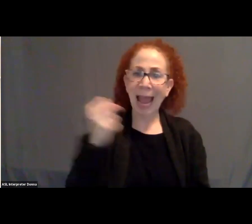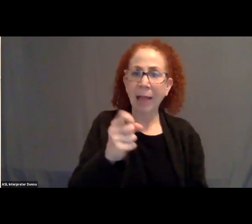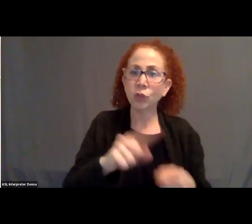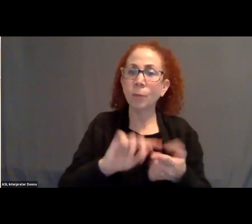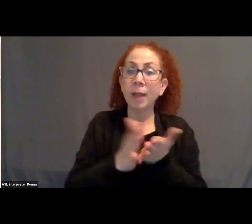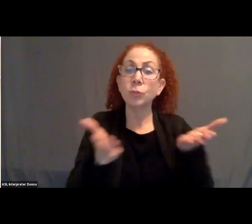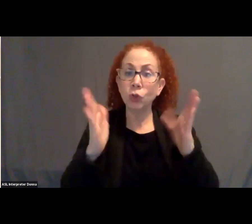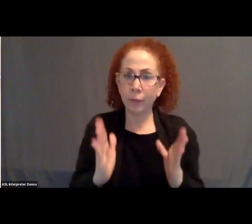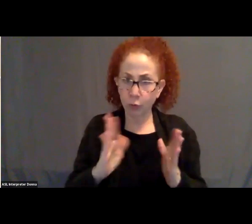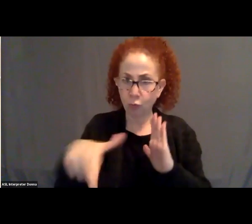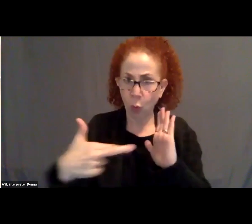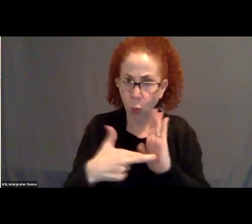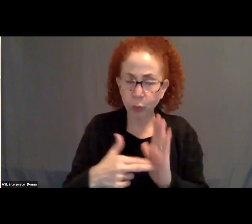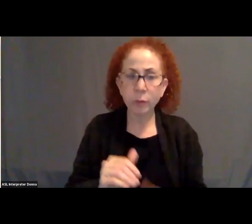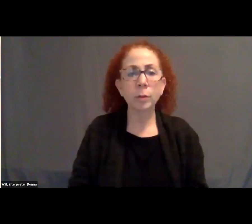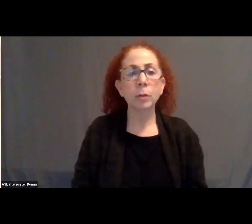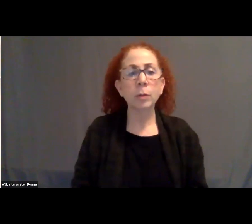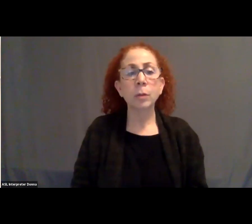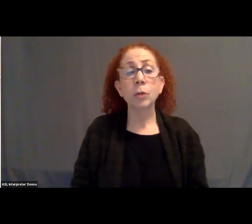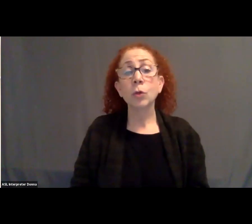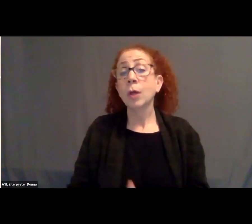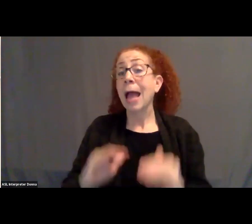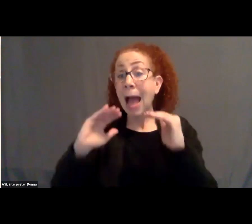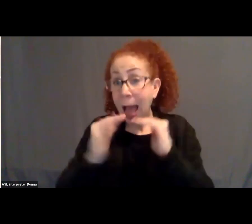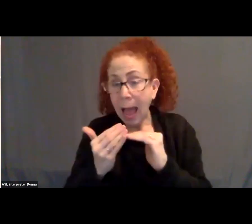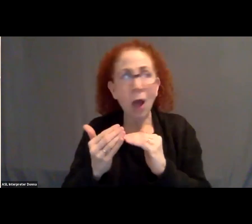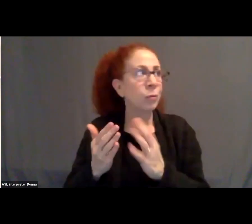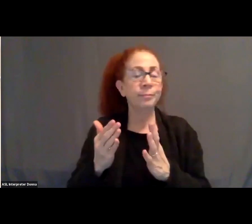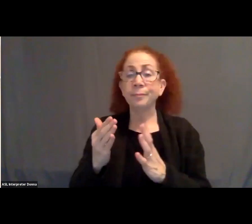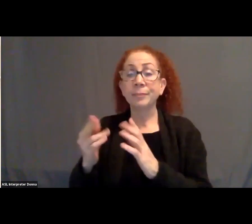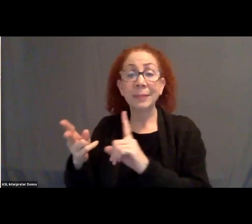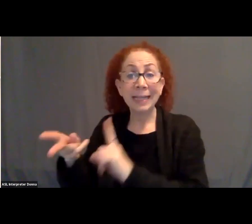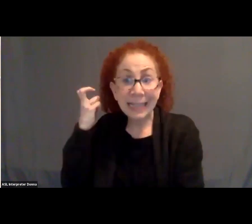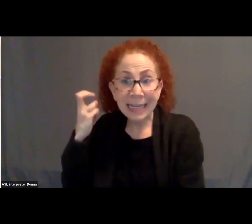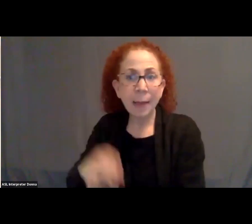often through strategies resembling kidnapping, raiding,